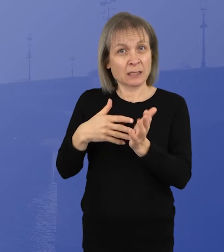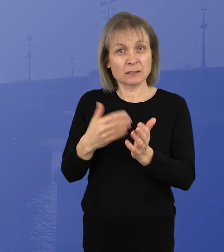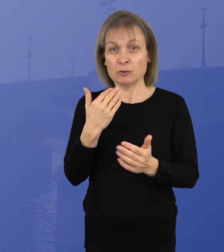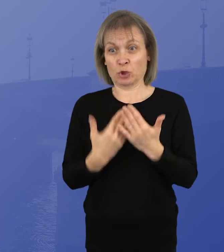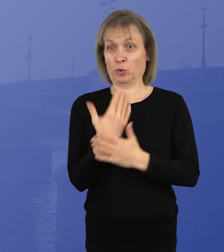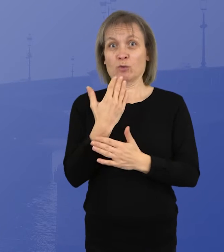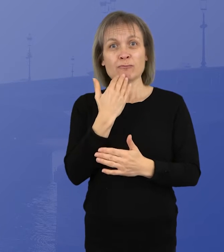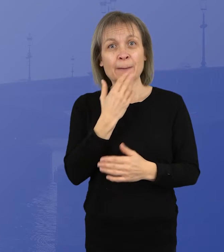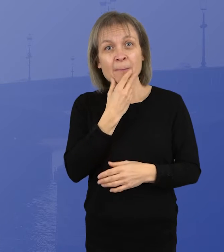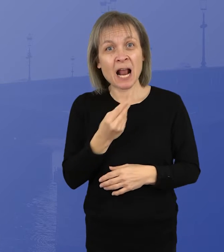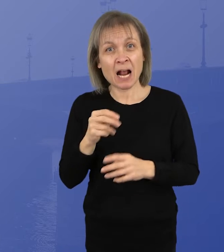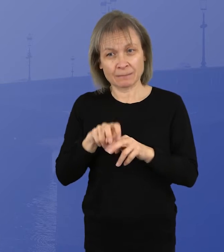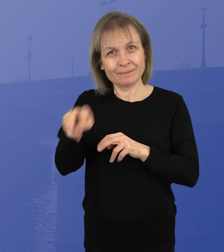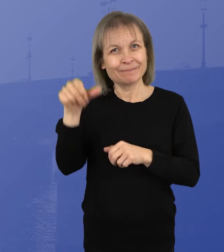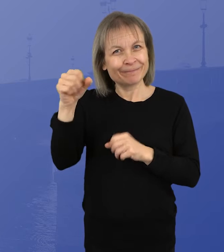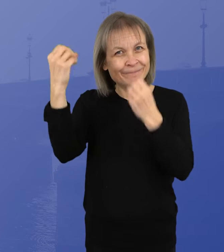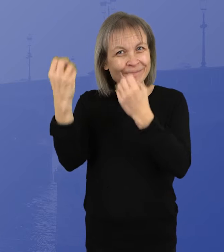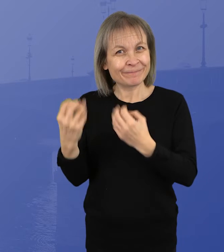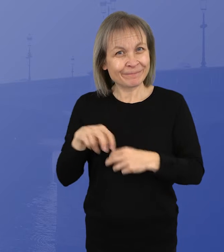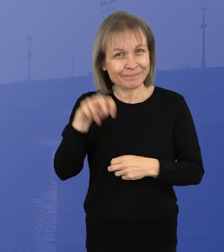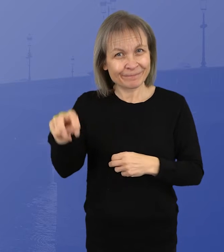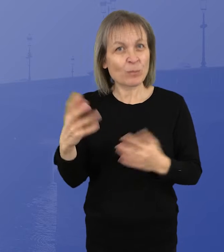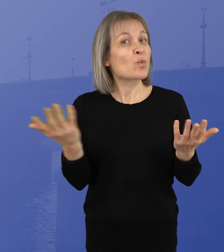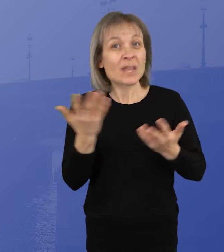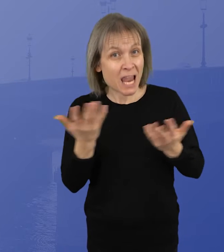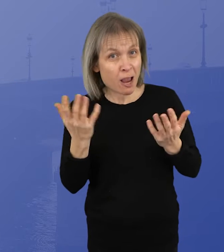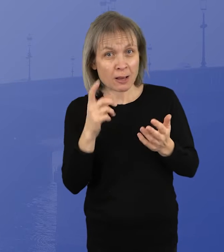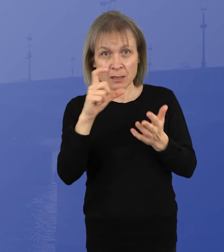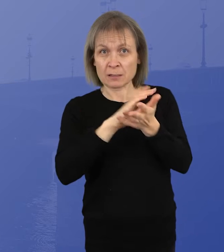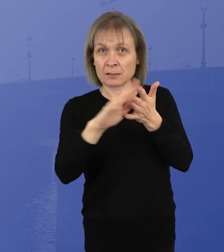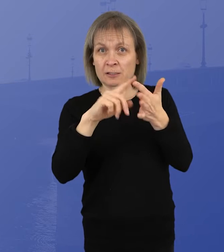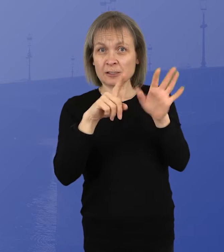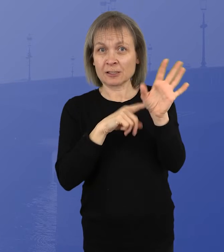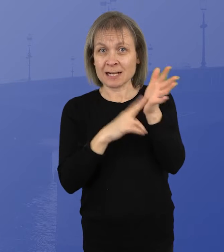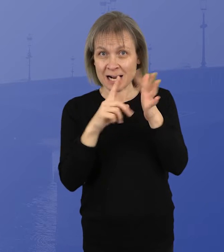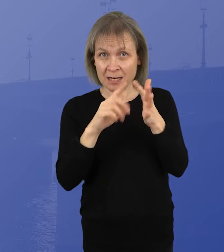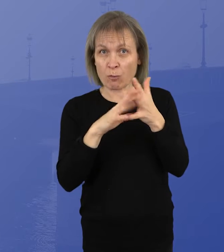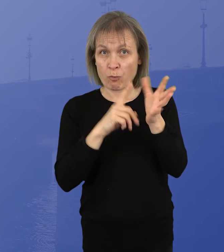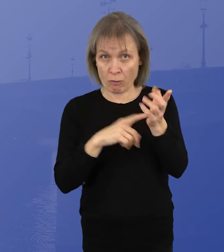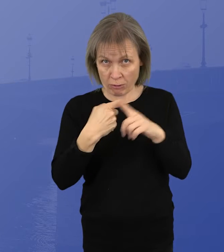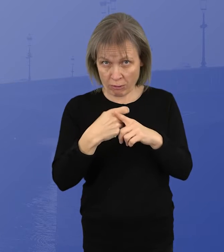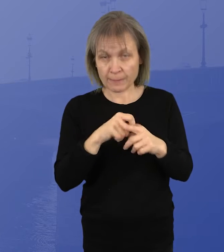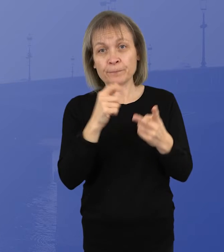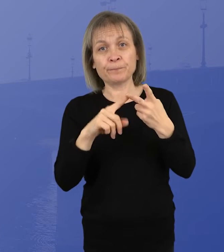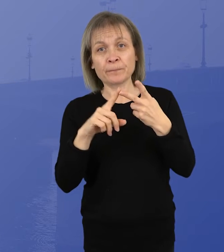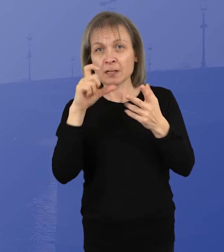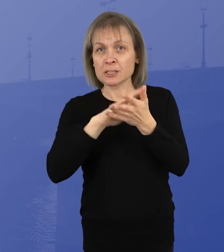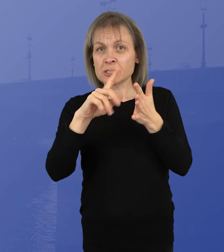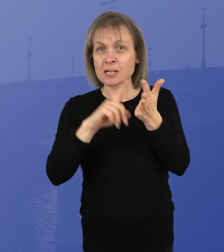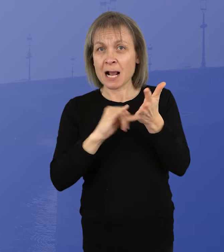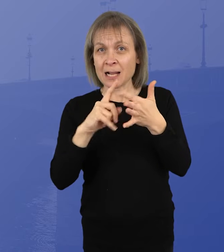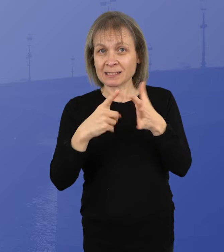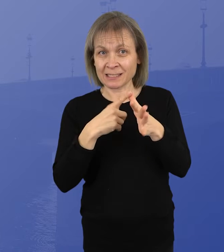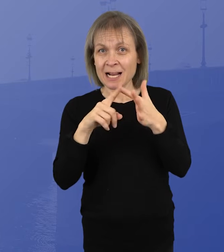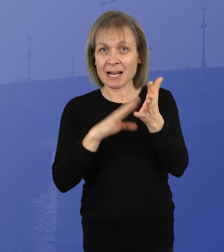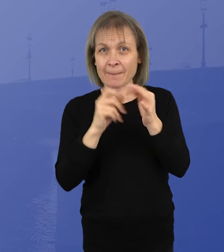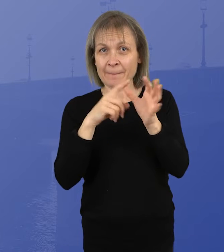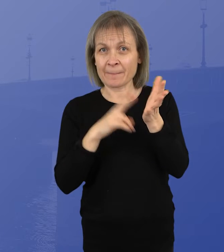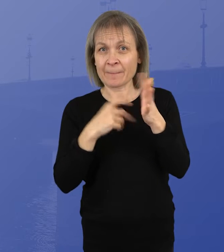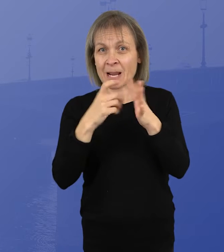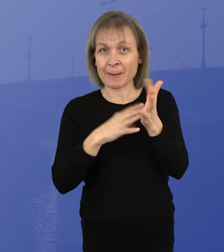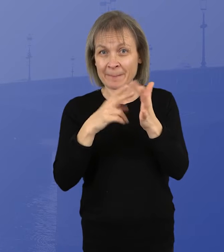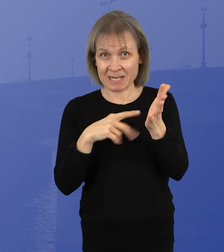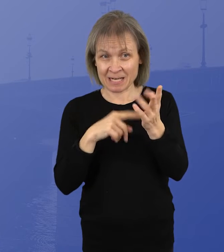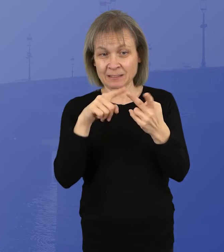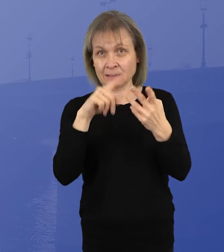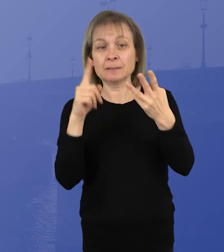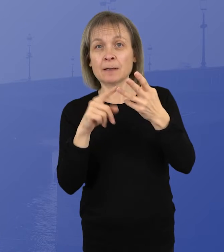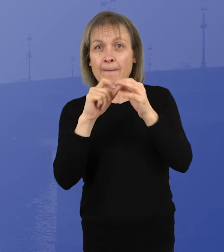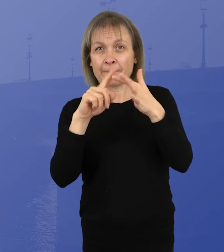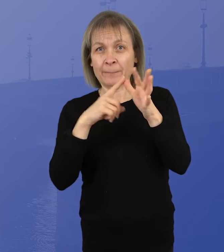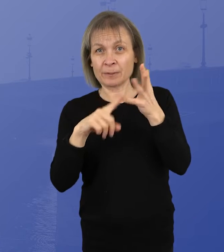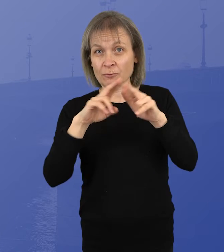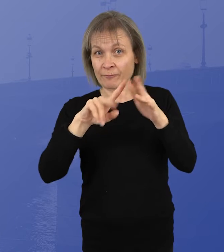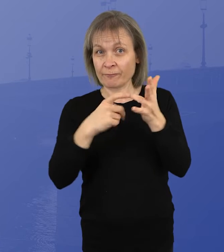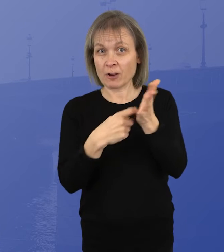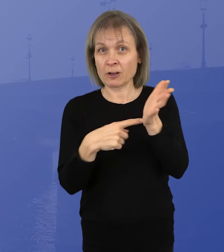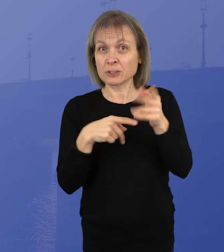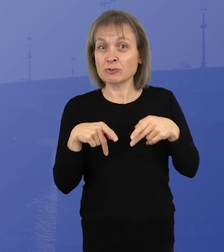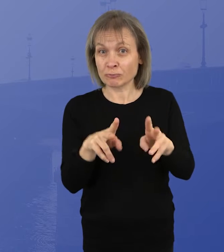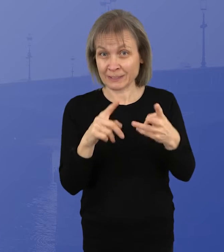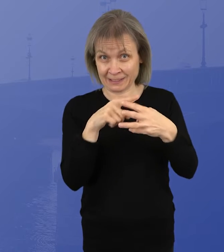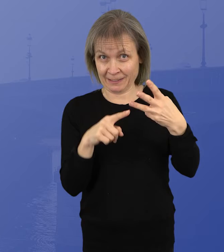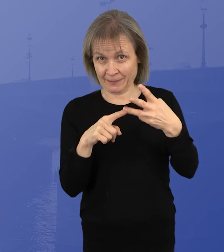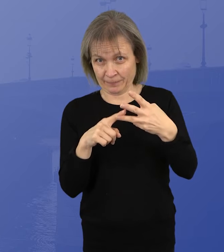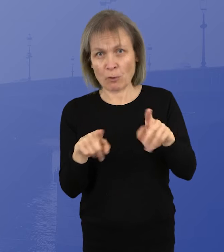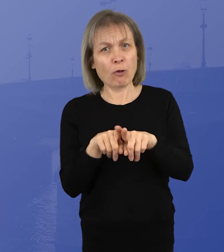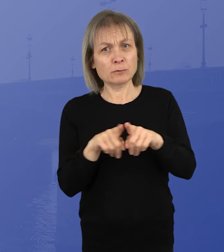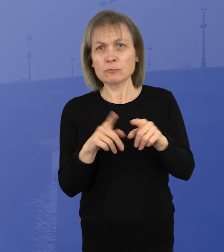new green man pedestrian crossings on Cheyne Walk, Chelsea Embankment and Beaufort Street